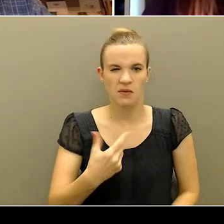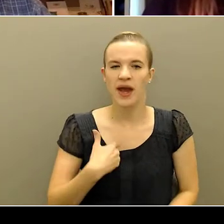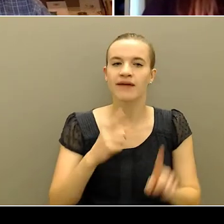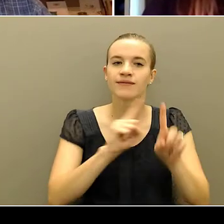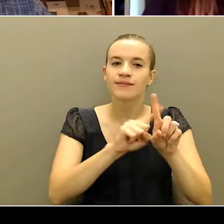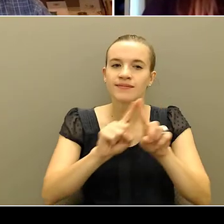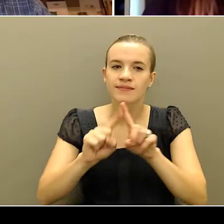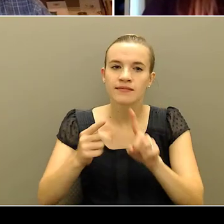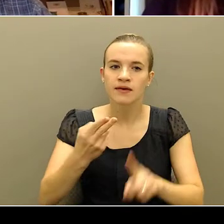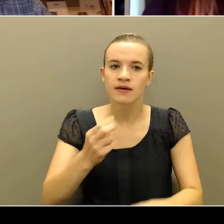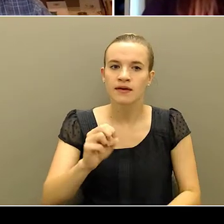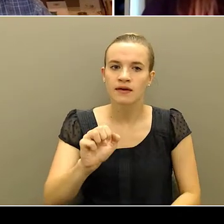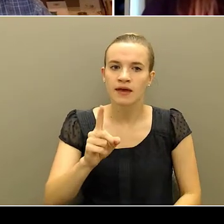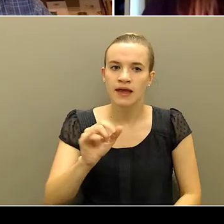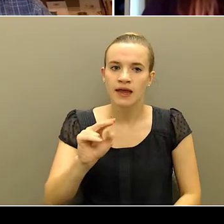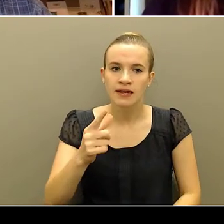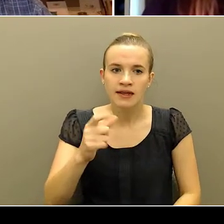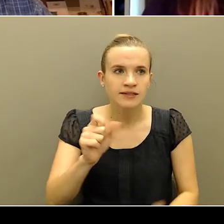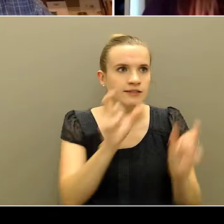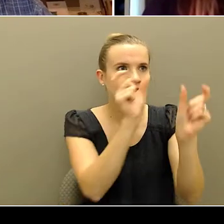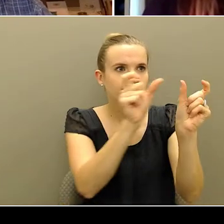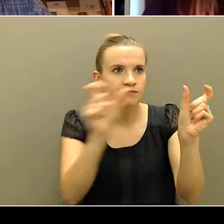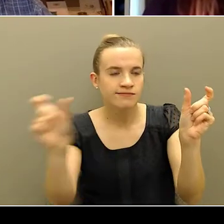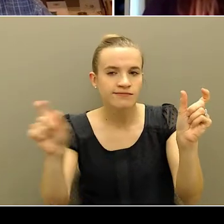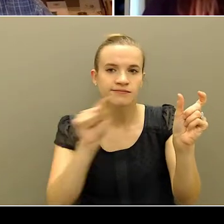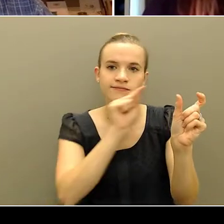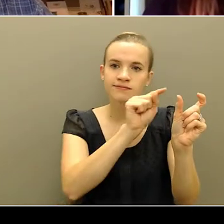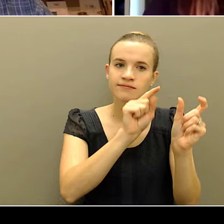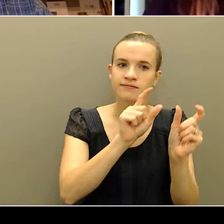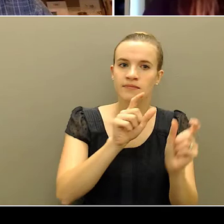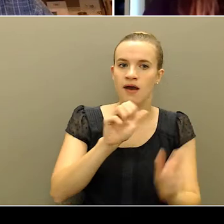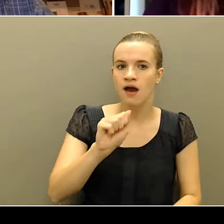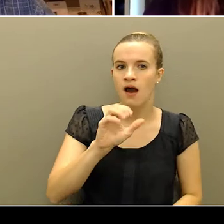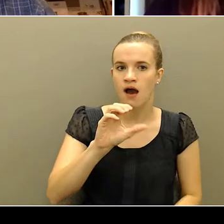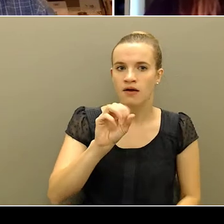got destinations, interests, accommodations, transportation, and then